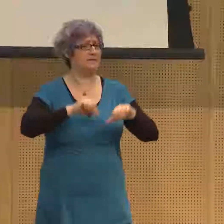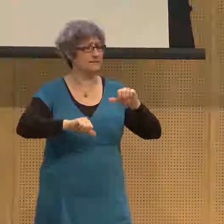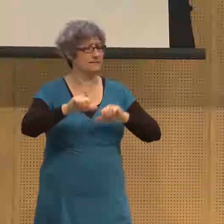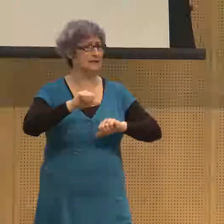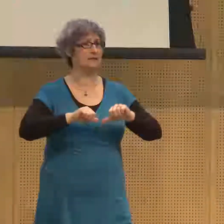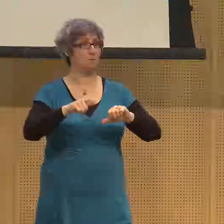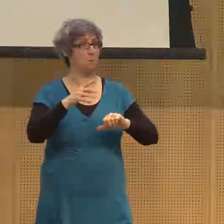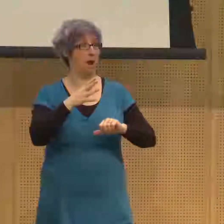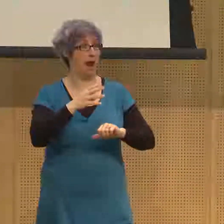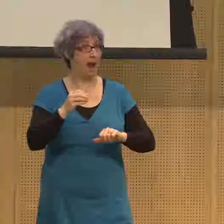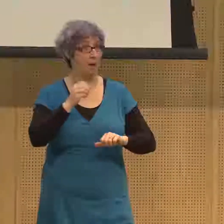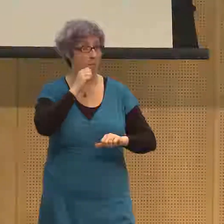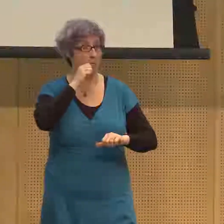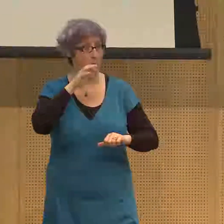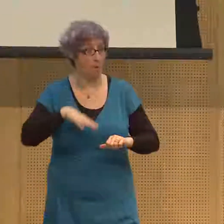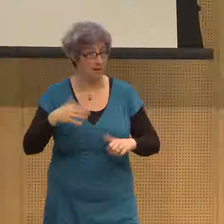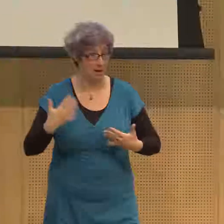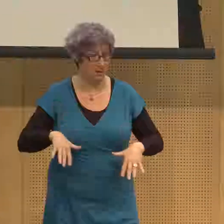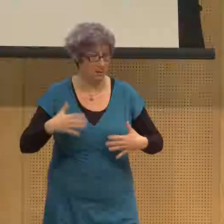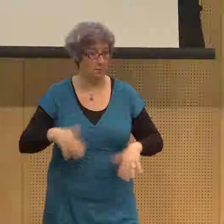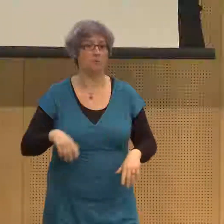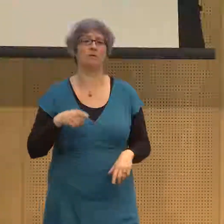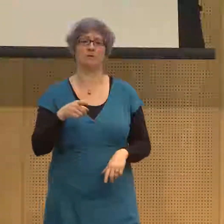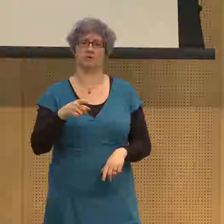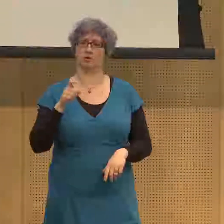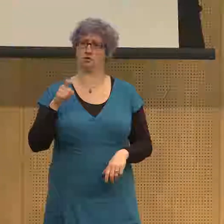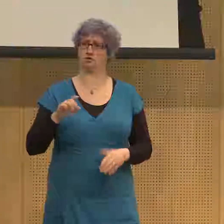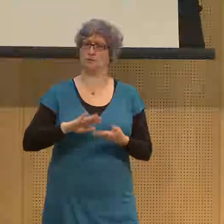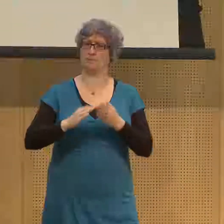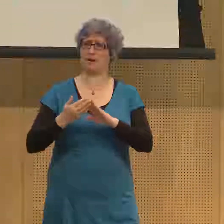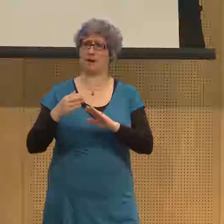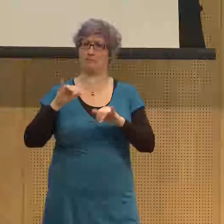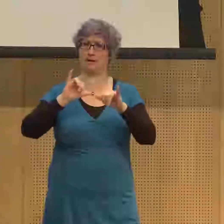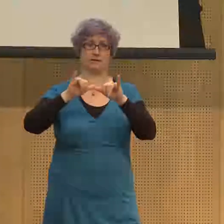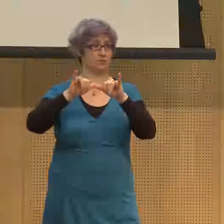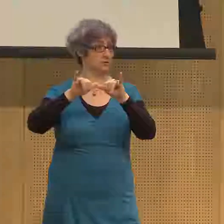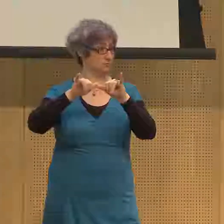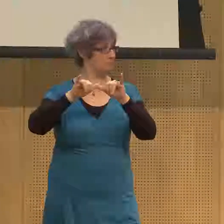their parents were in math and science,